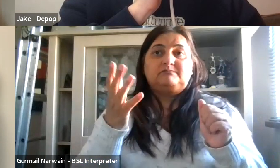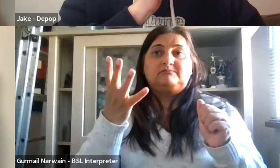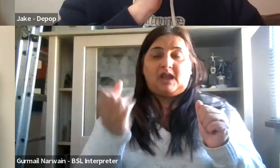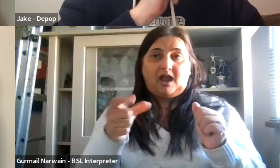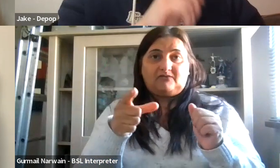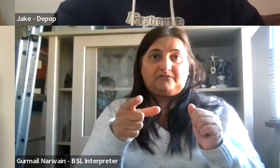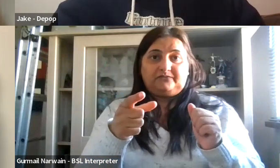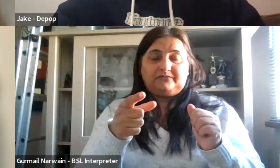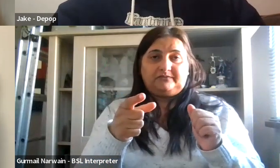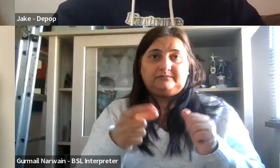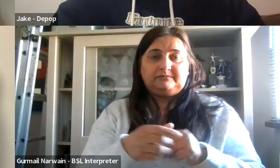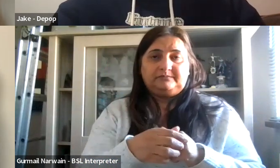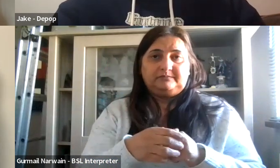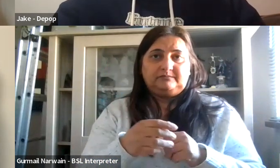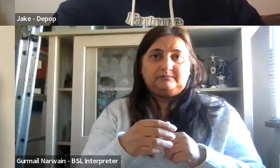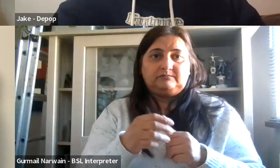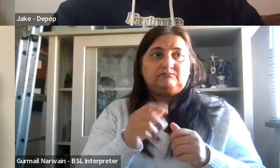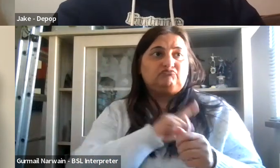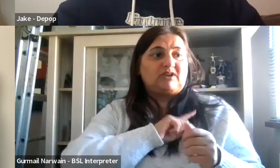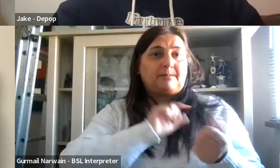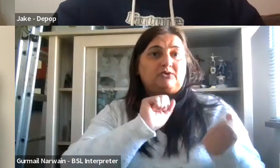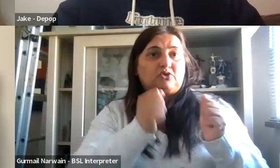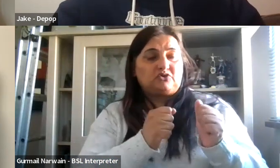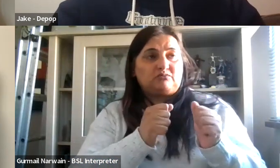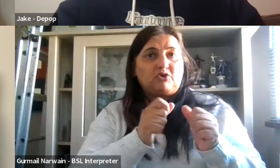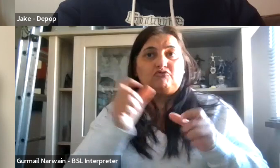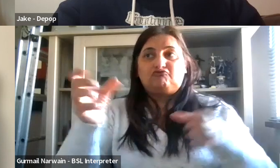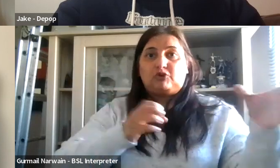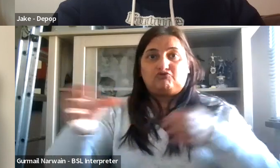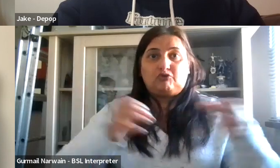all the time. Thing in fact ba to our candidates and reasonable adjustment in the recruiting process, would could be gun in the office, once the candidate is there.